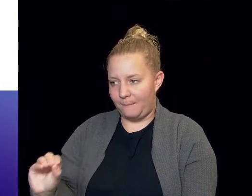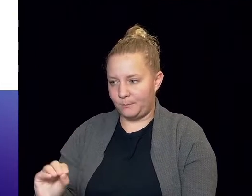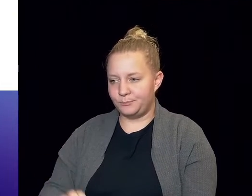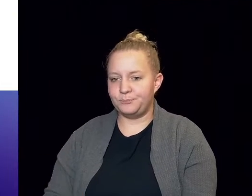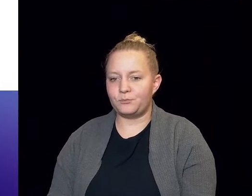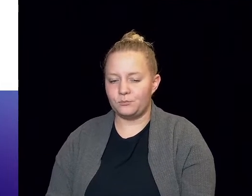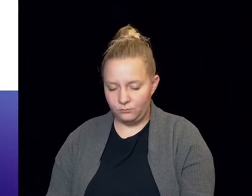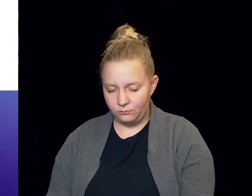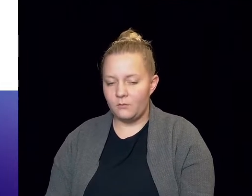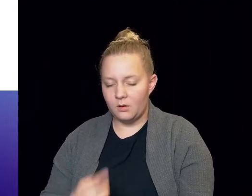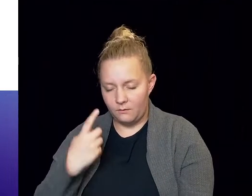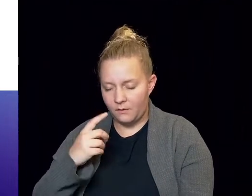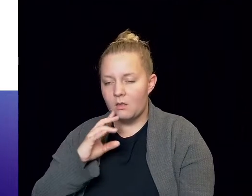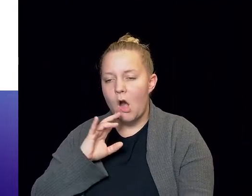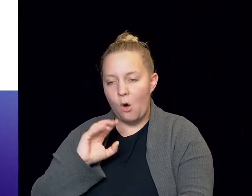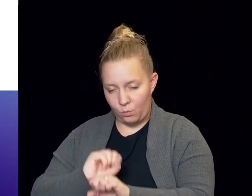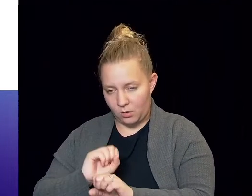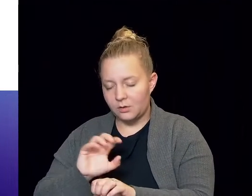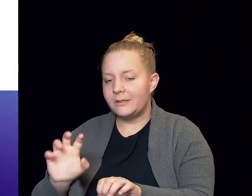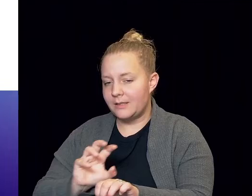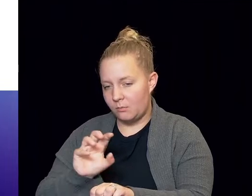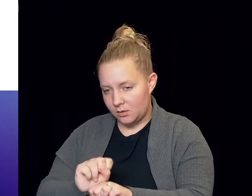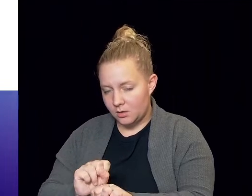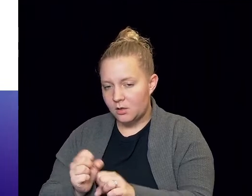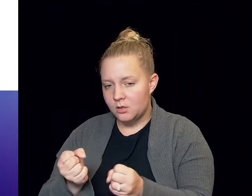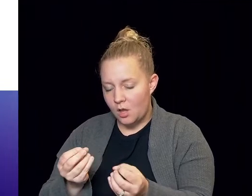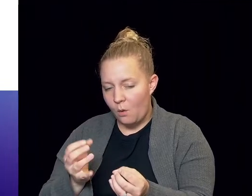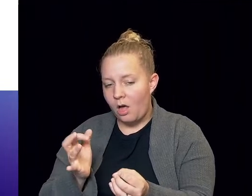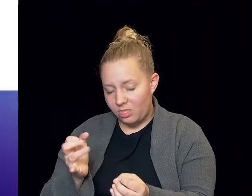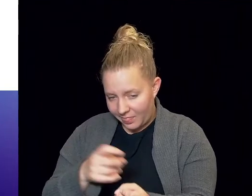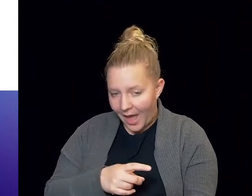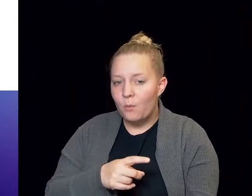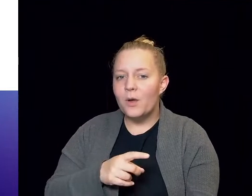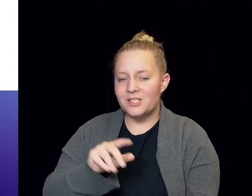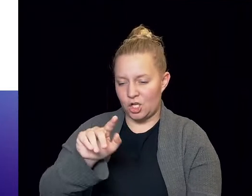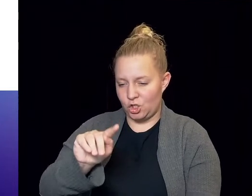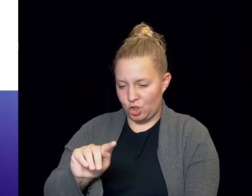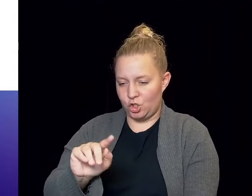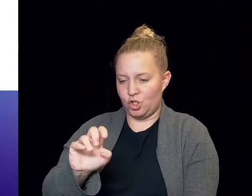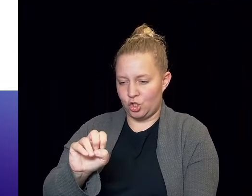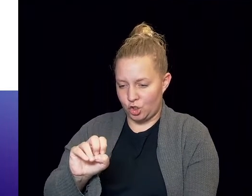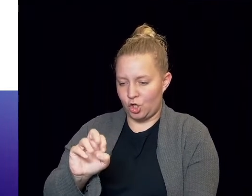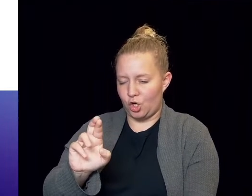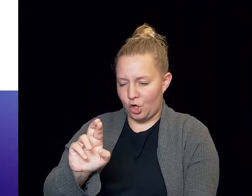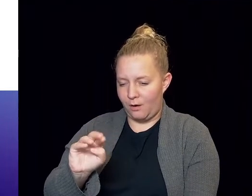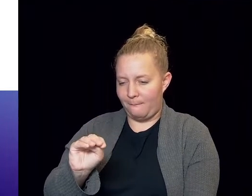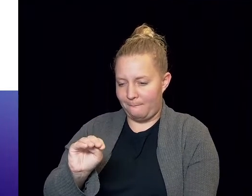on that homework assignment. So, this one is a terminating decimal. That .65 notice that